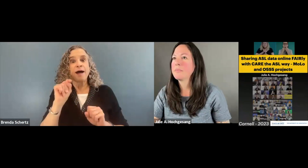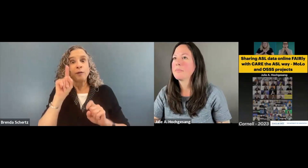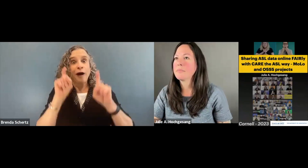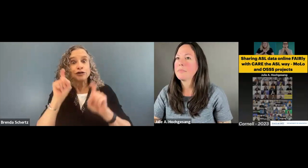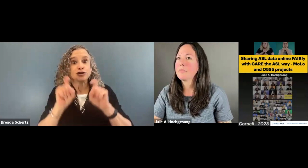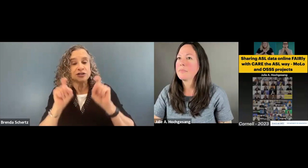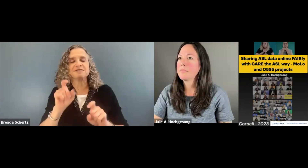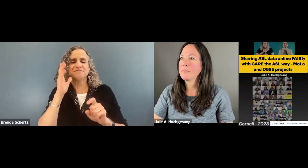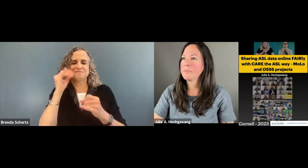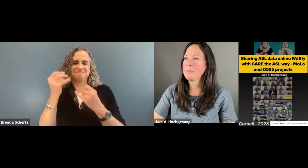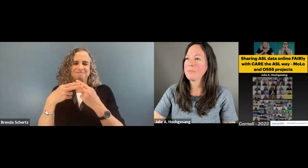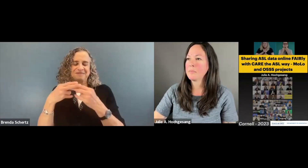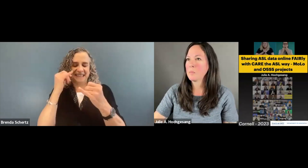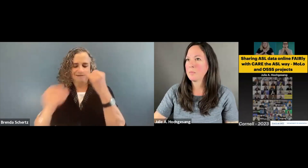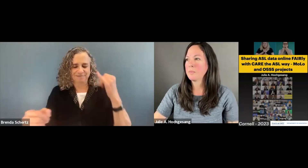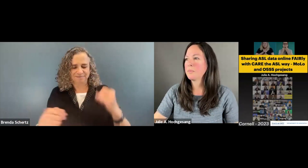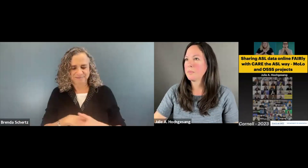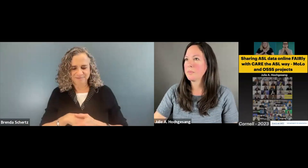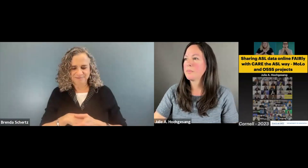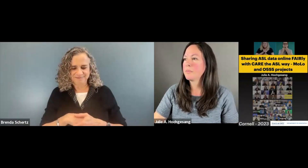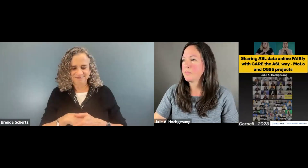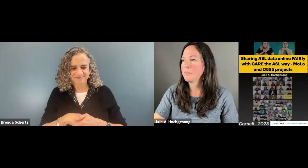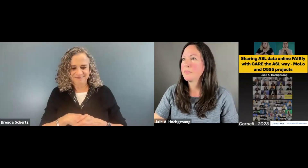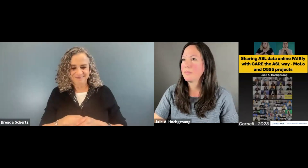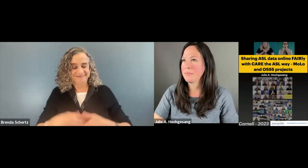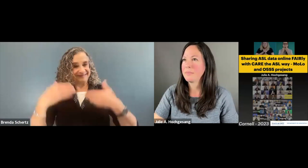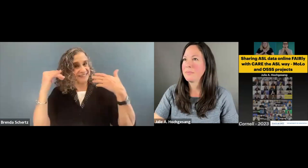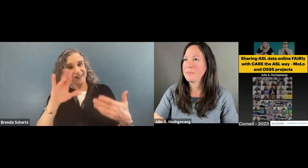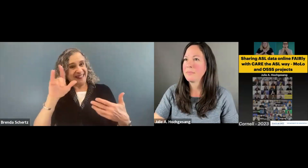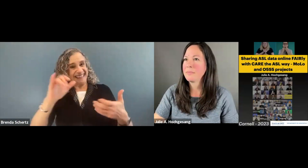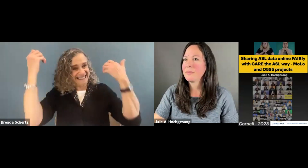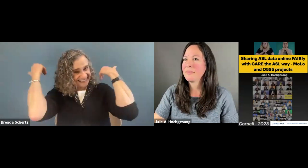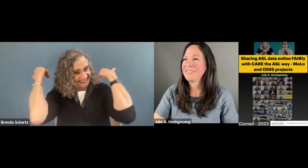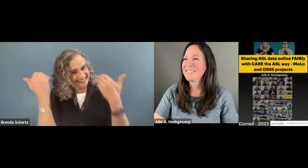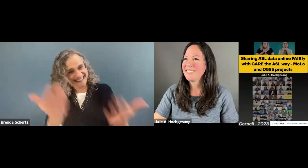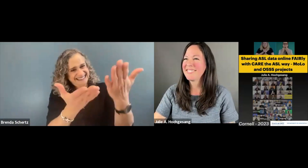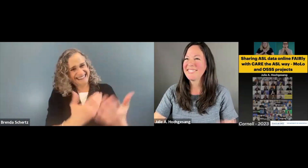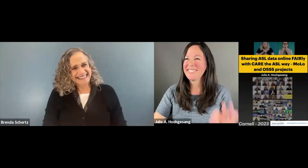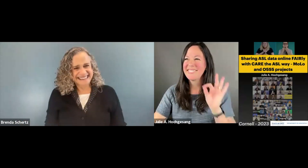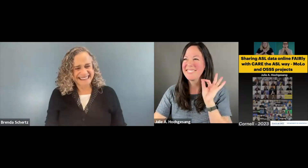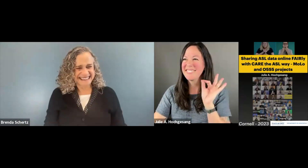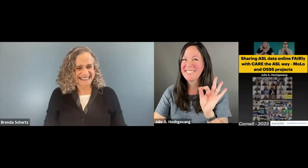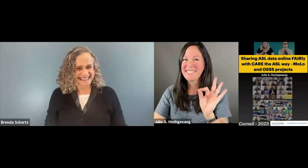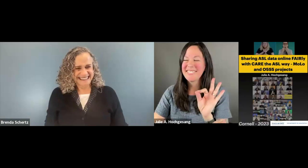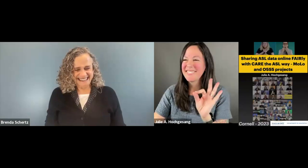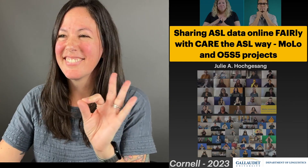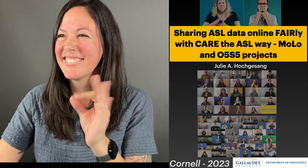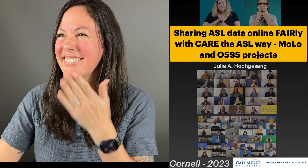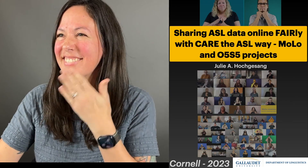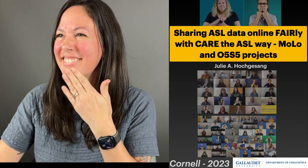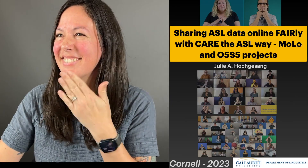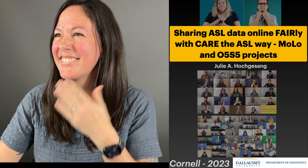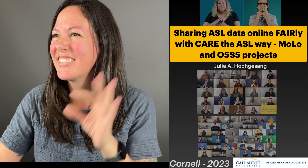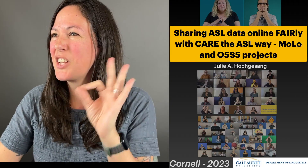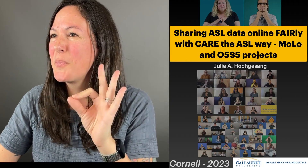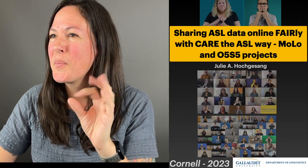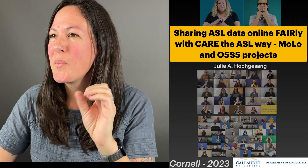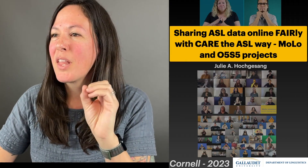But hold your questions until the end please. I would like to without further ado to turn it to Dr. Hochgesang, so please take it away, Julie! Thank you, Brenda! I would like to without further ado to turn it to Dr. Hochgesang, so please take it away, Julie!